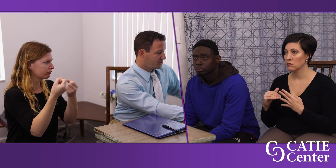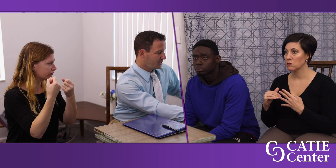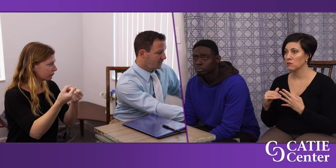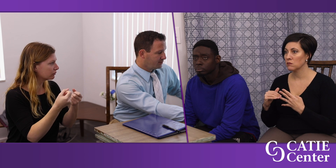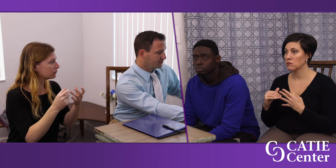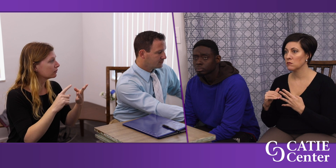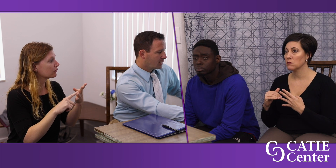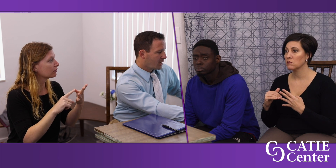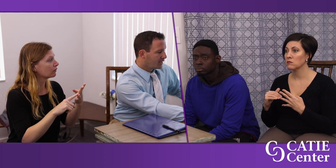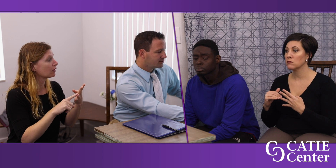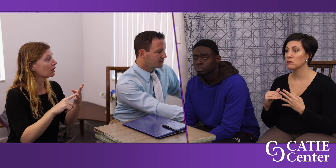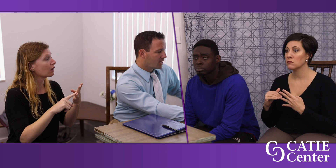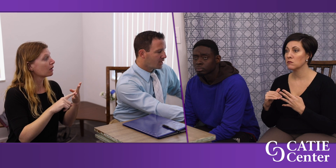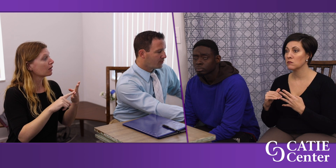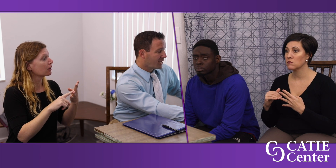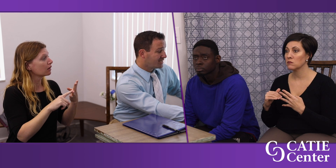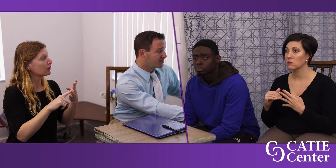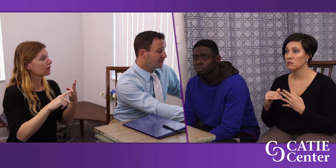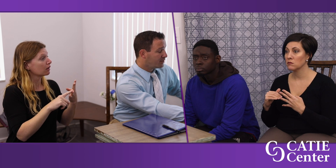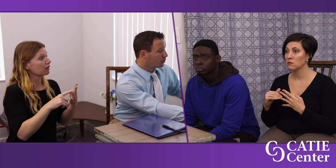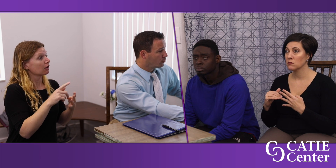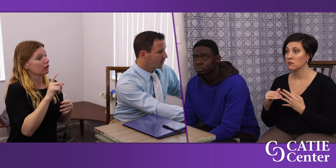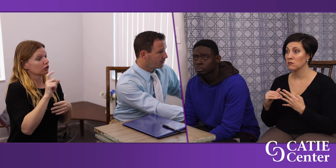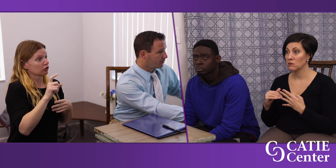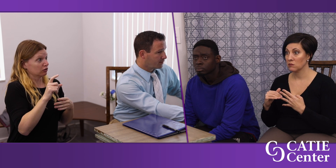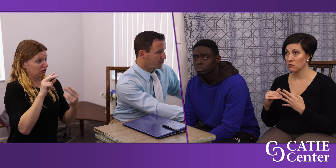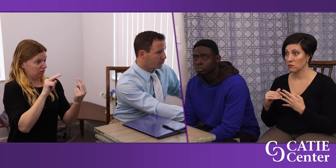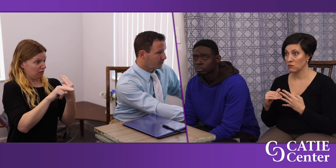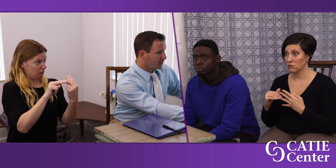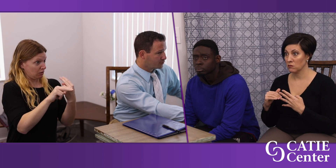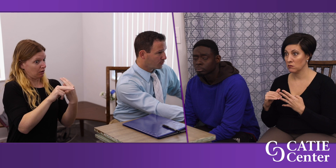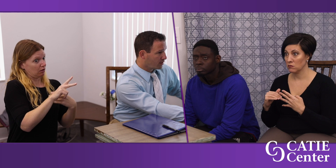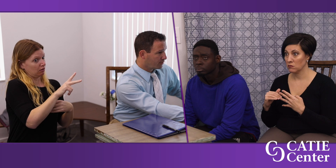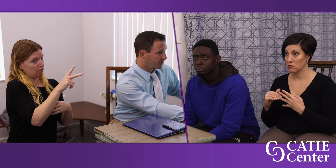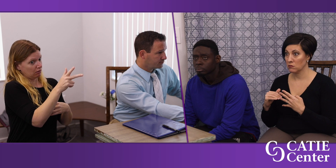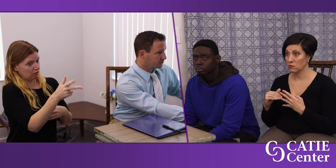C) exit the highway at a speed greater than 30 miles per hour